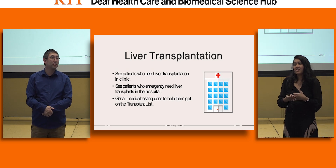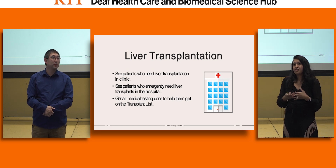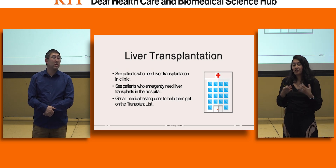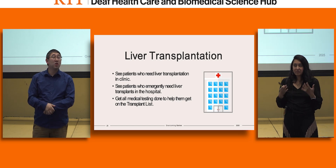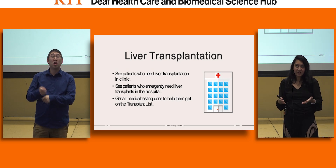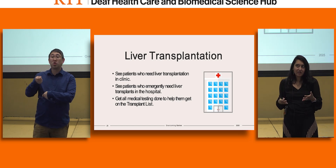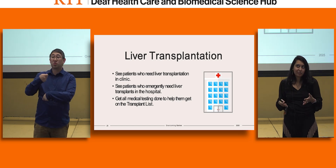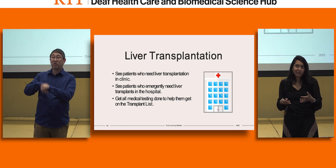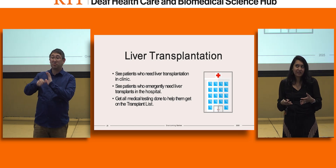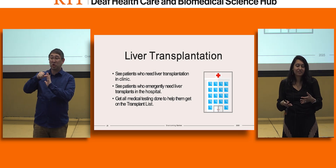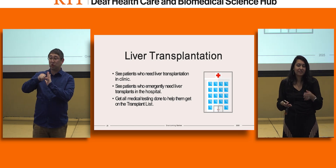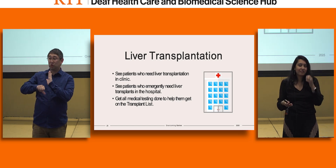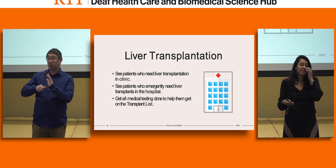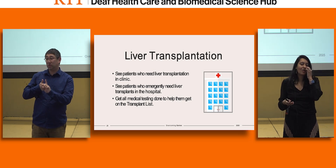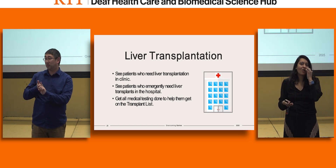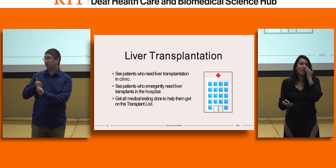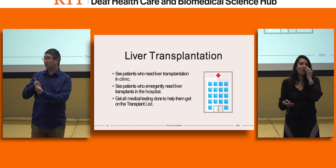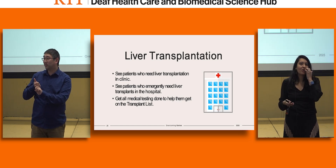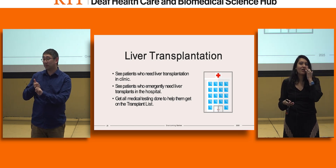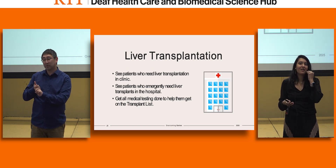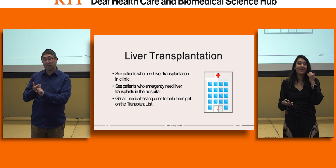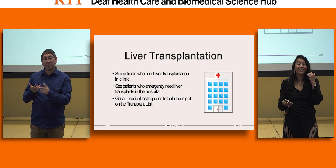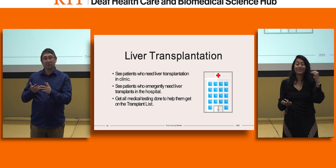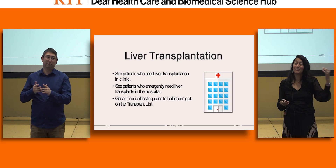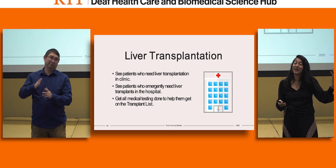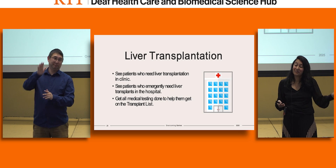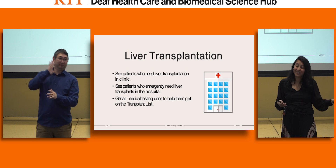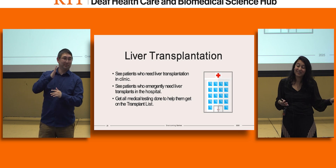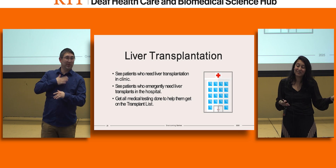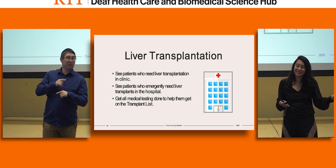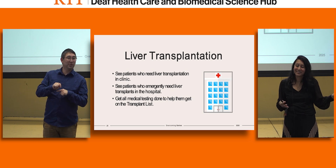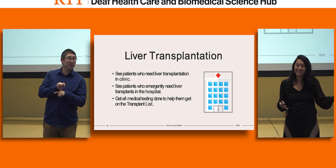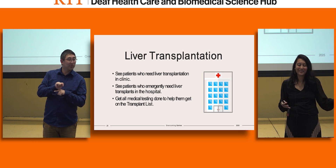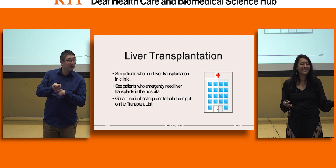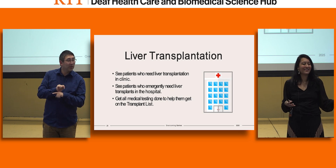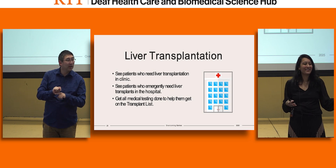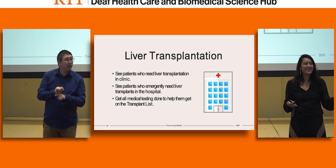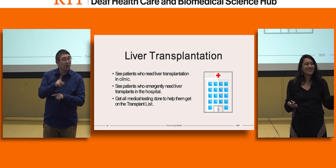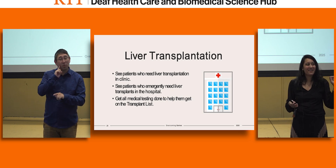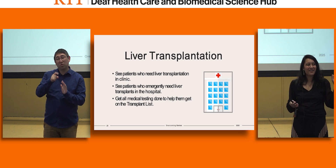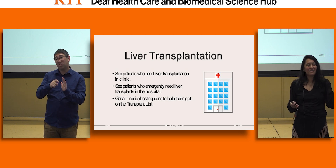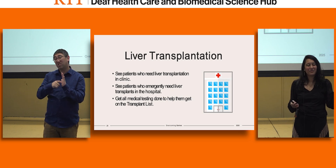Transplant operations are-- back when I was in training,